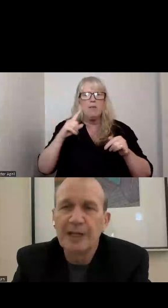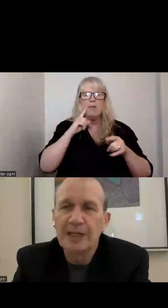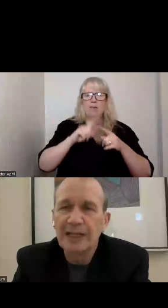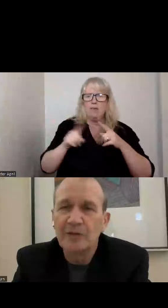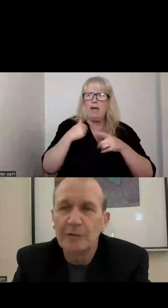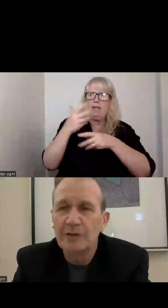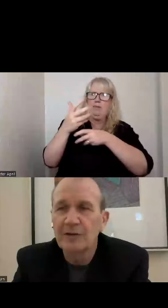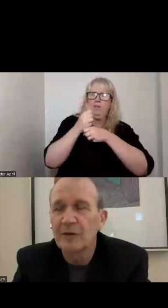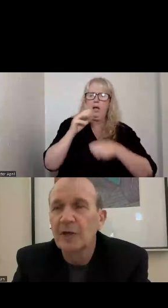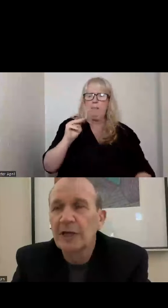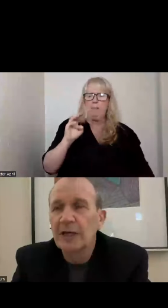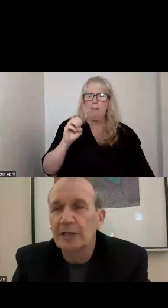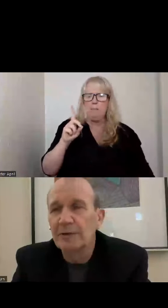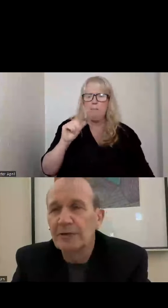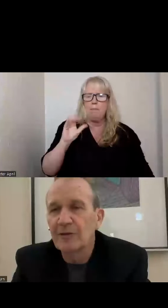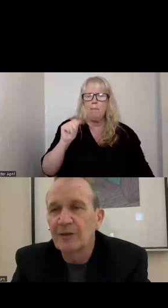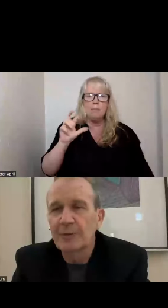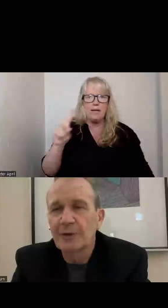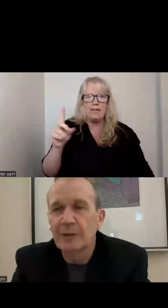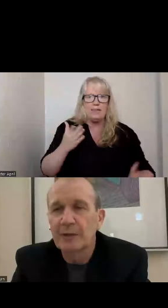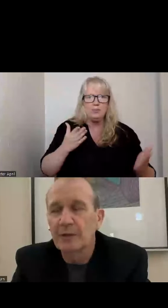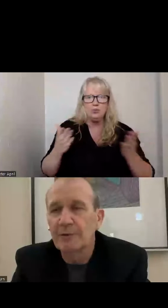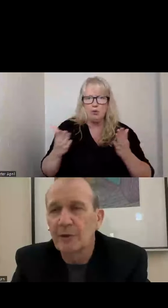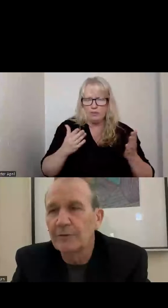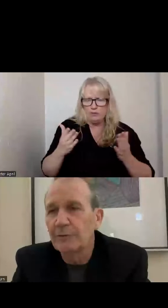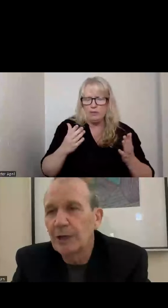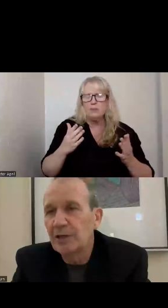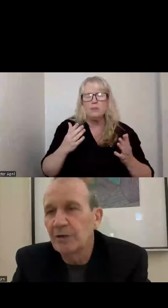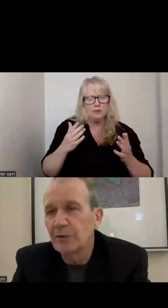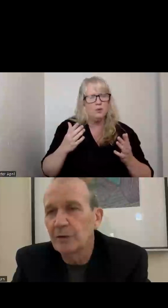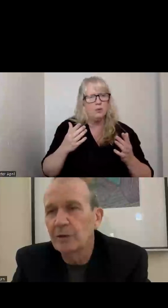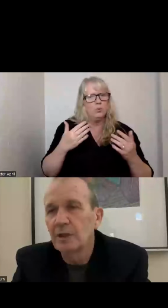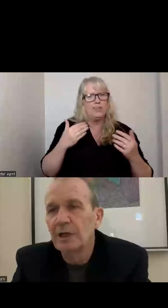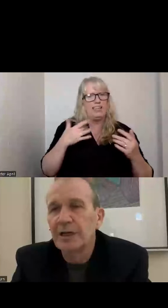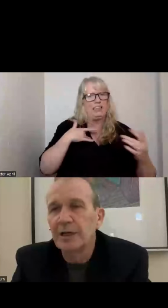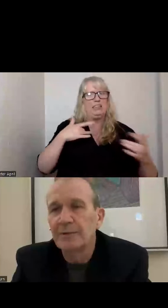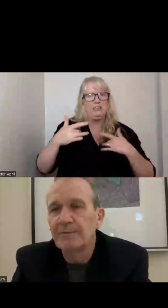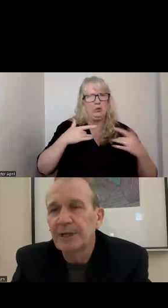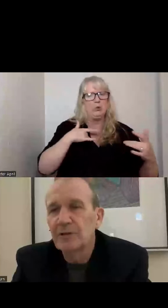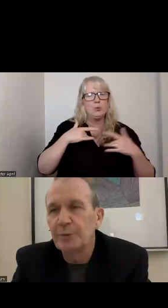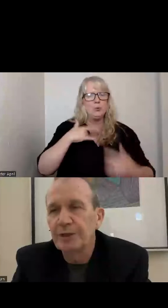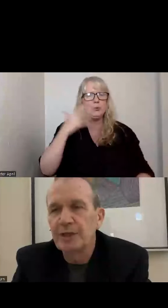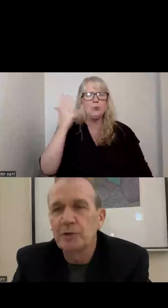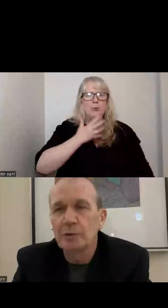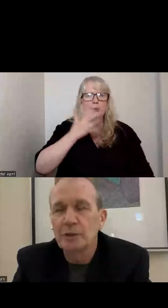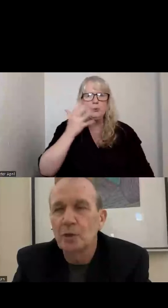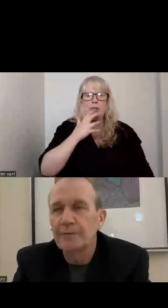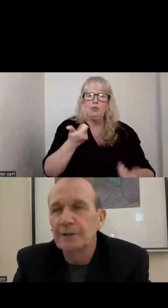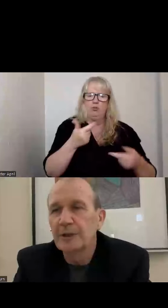MEDICAID SERVICES. THIS IS SOMETHING OF GREAT CONCERN. THE FLEXIBILITY OF COVID